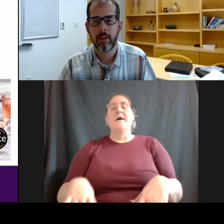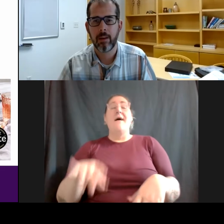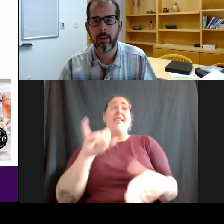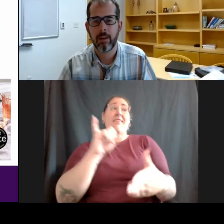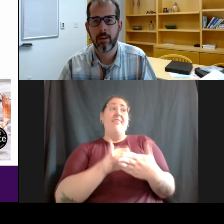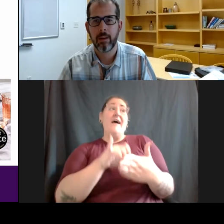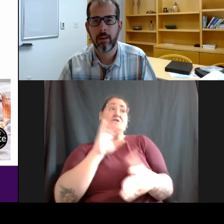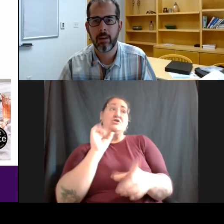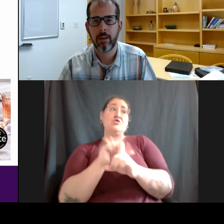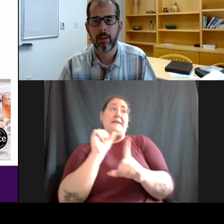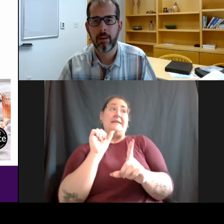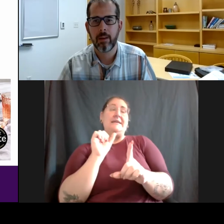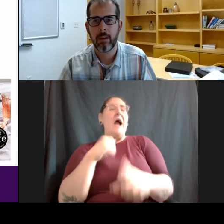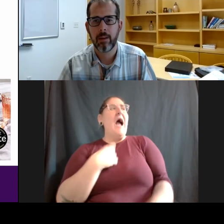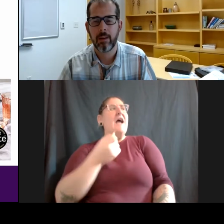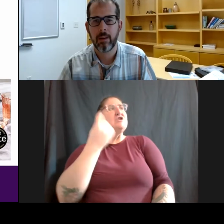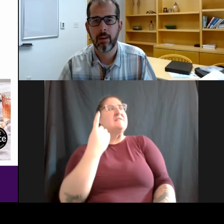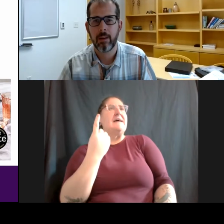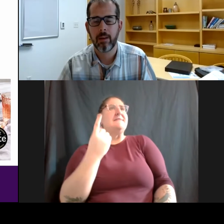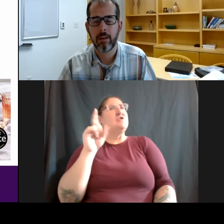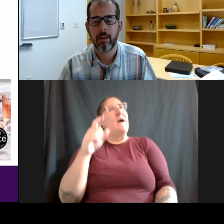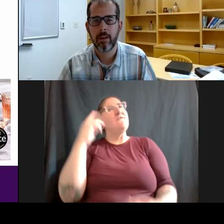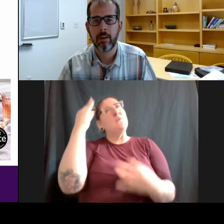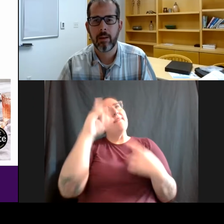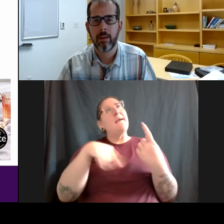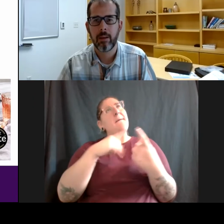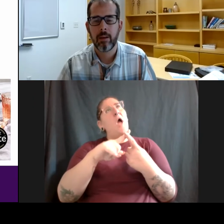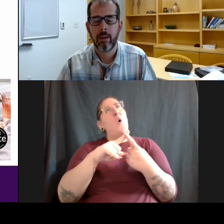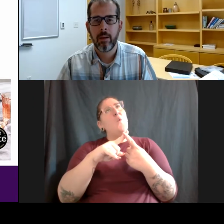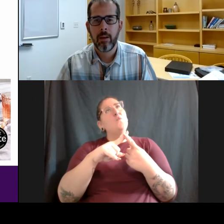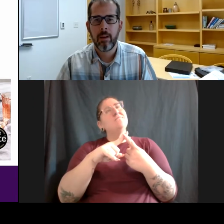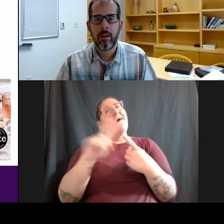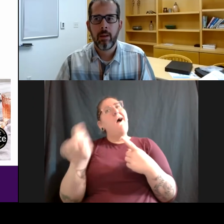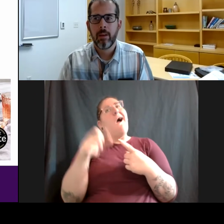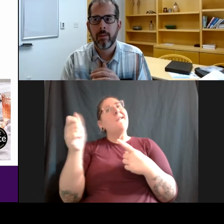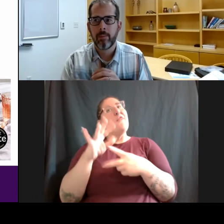really do need to be thinking of an alternative. It is one of the few things were I really